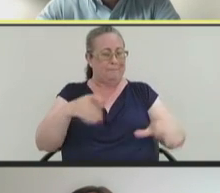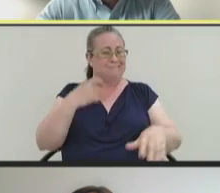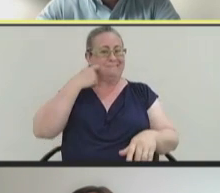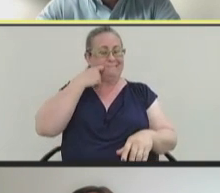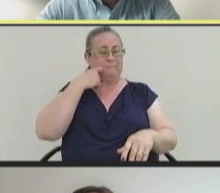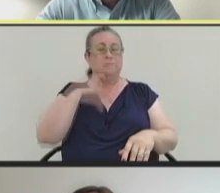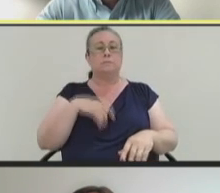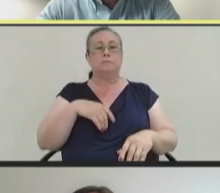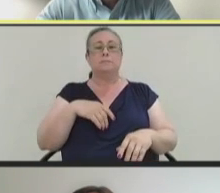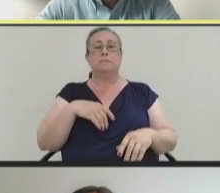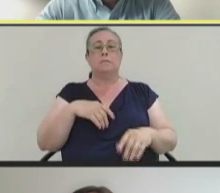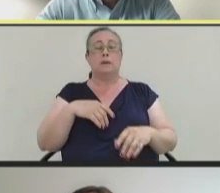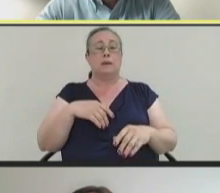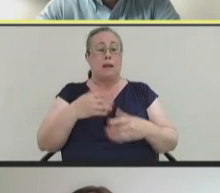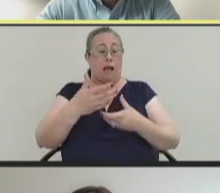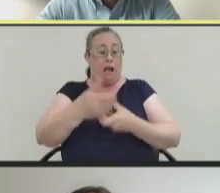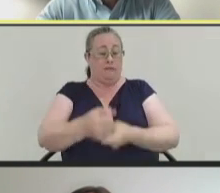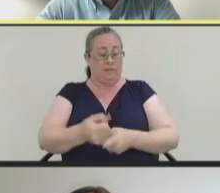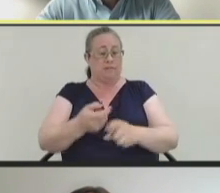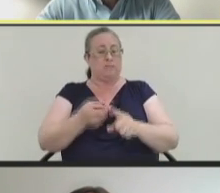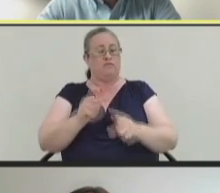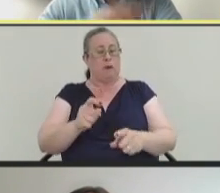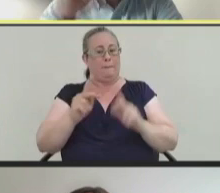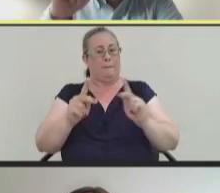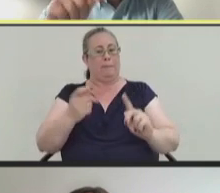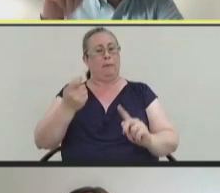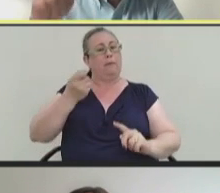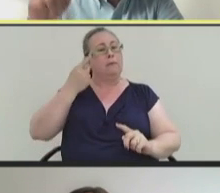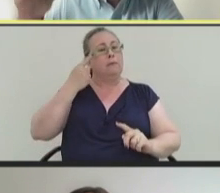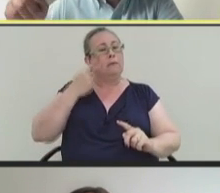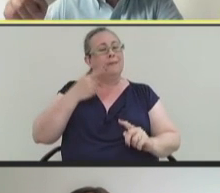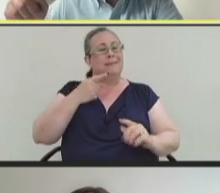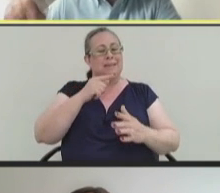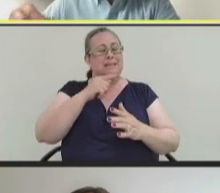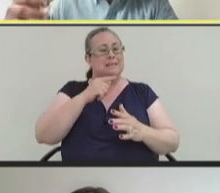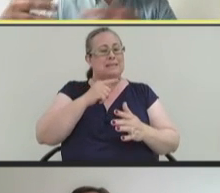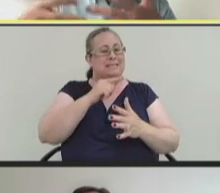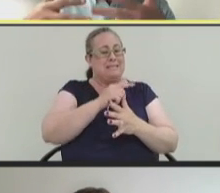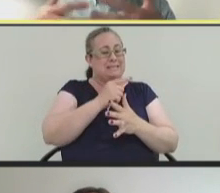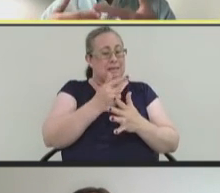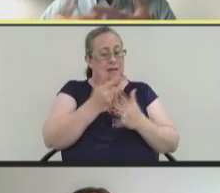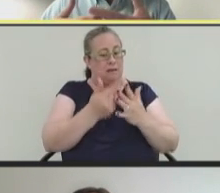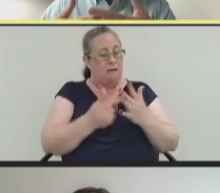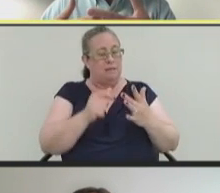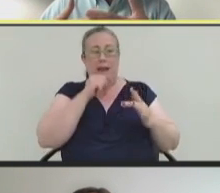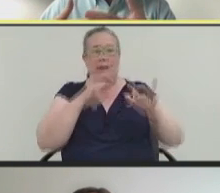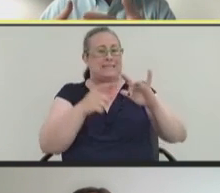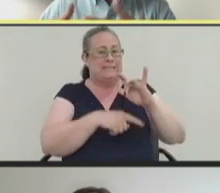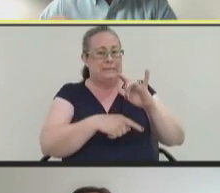confidence came from people understanding that steps weren't skipped, timelines were compressed.